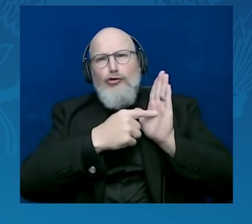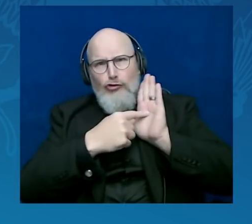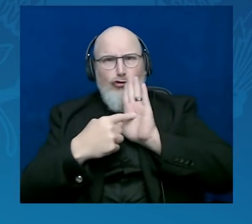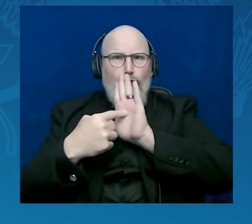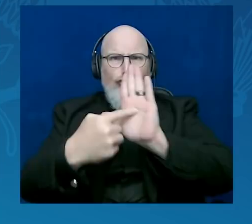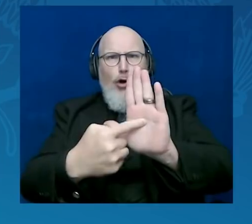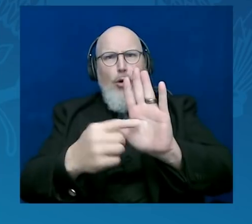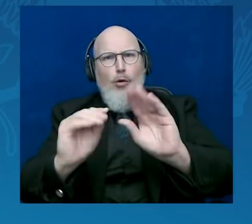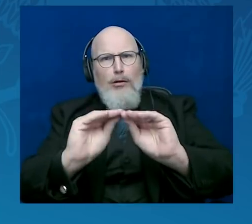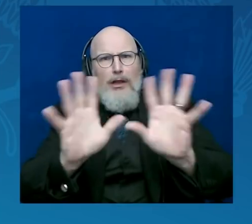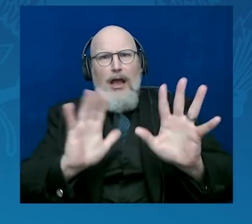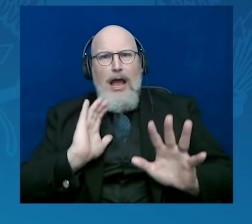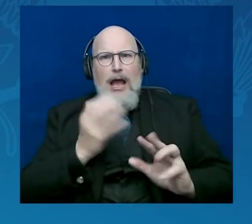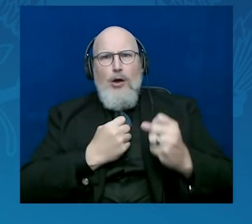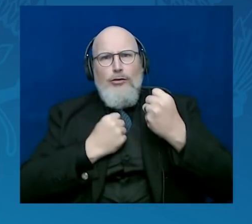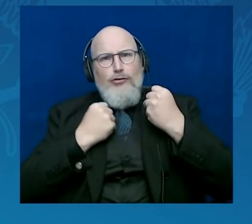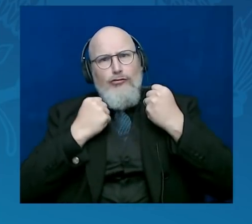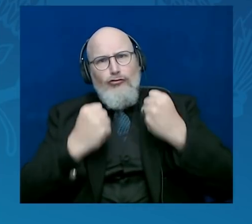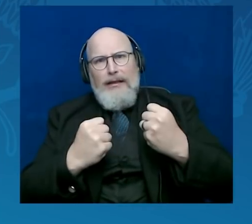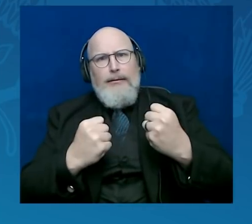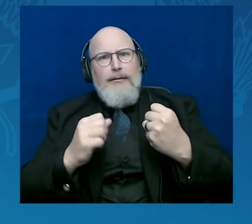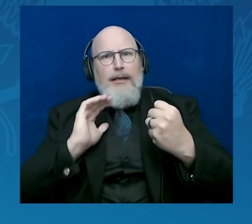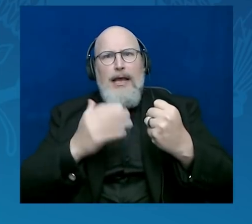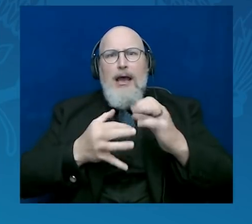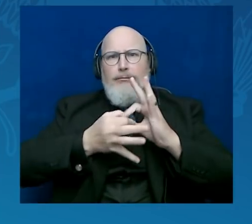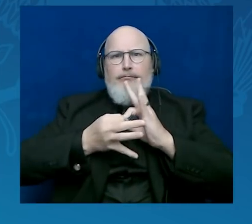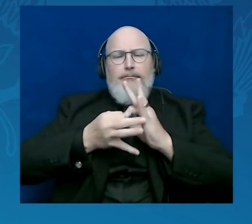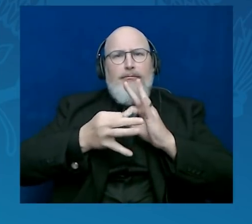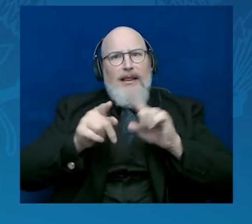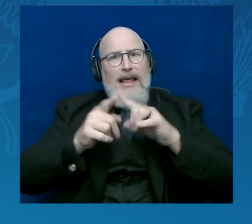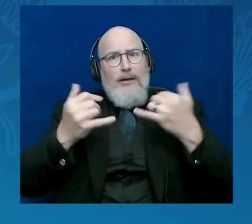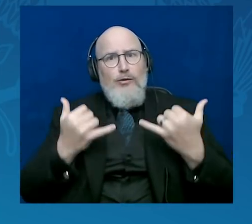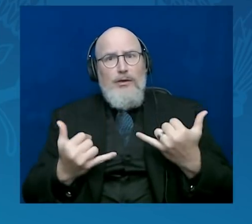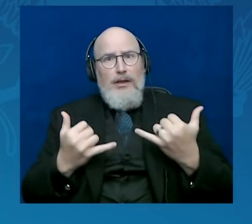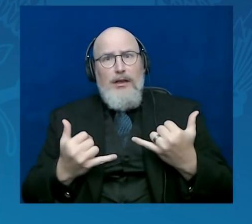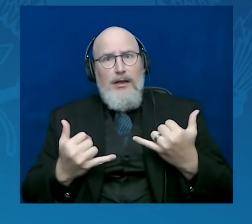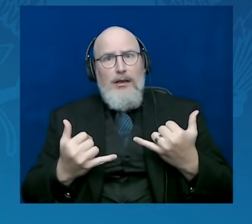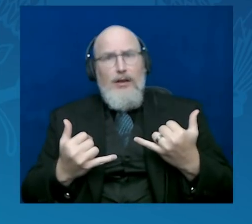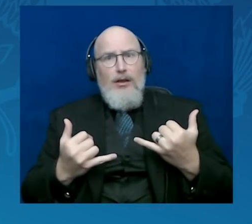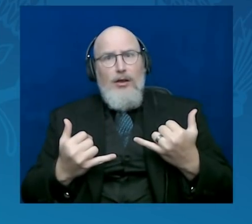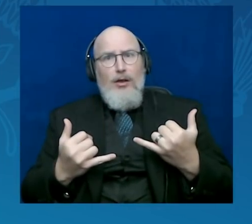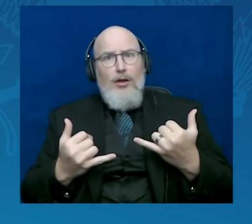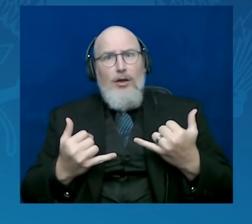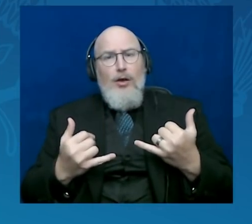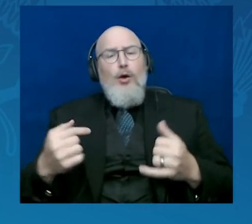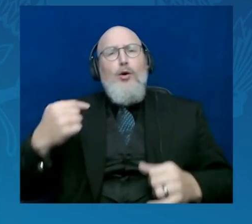just as we do today -- as we stand in this decisive moment,